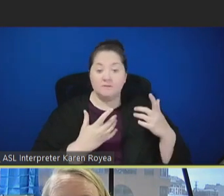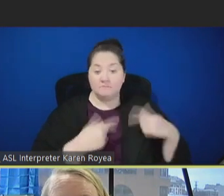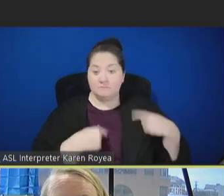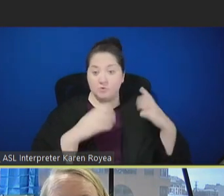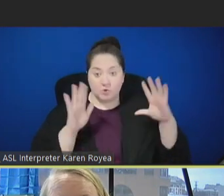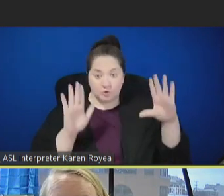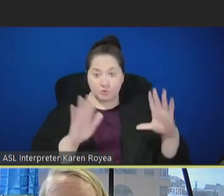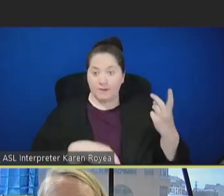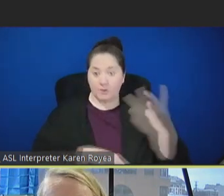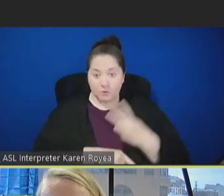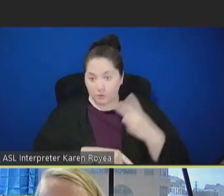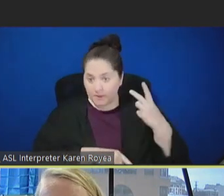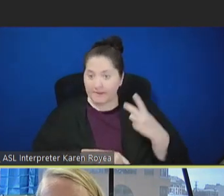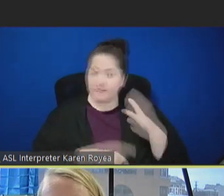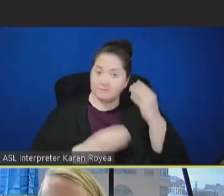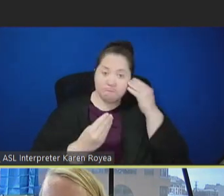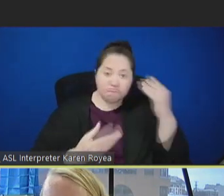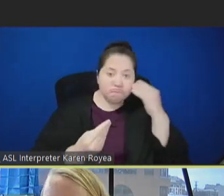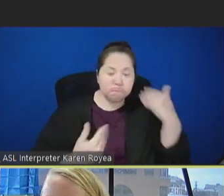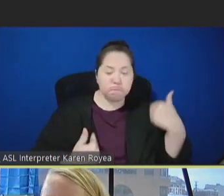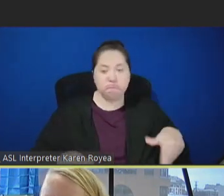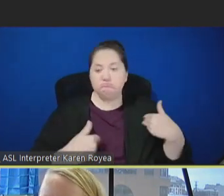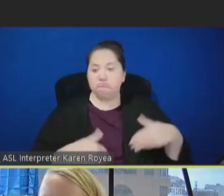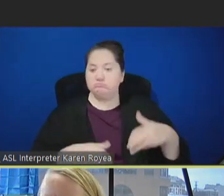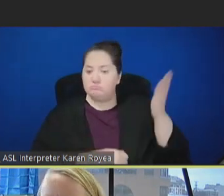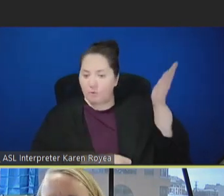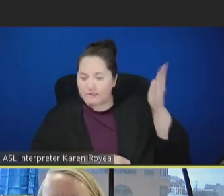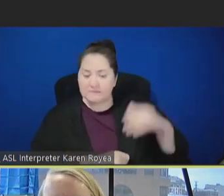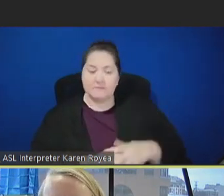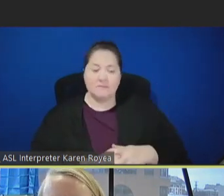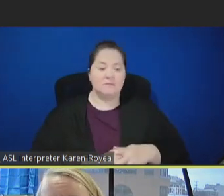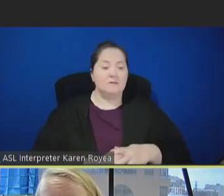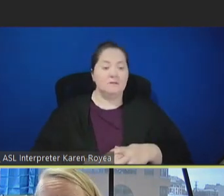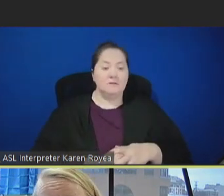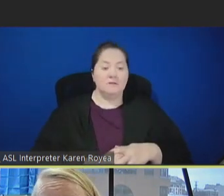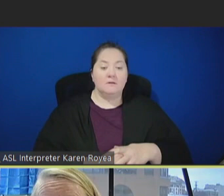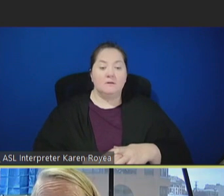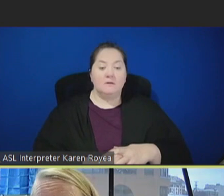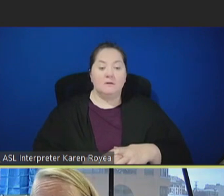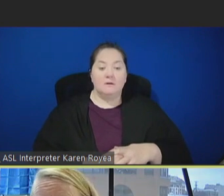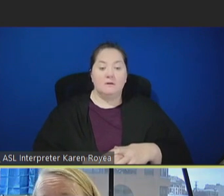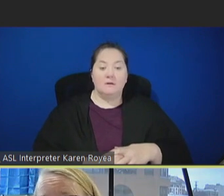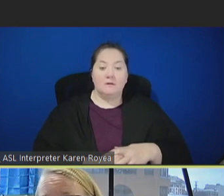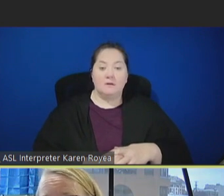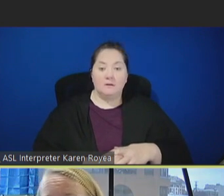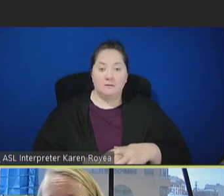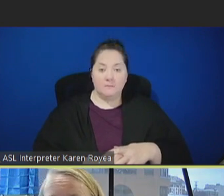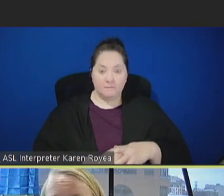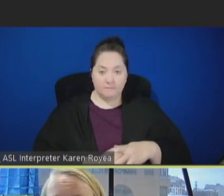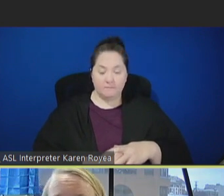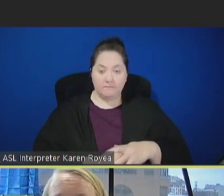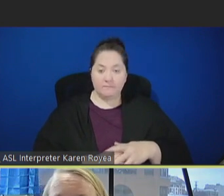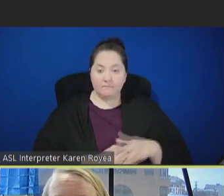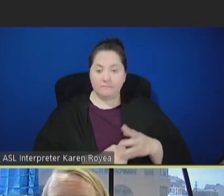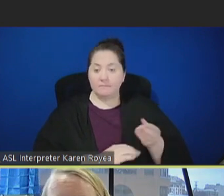two days of information and presentations. So I've presented, I've sent in a written update,